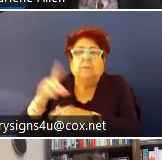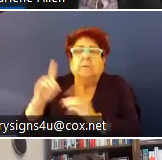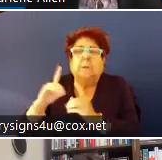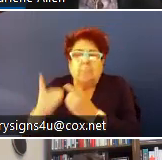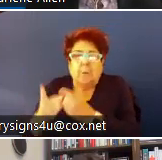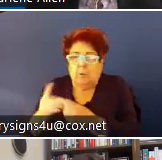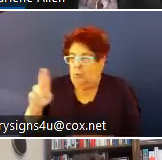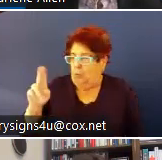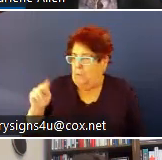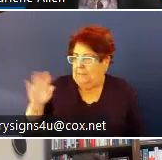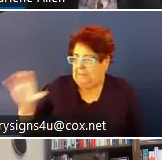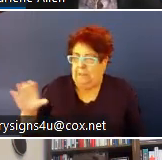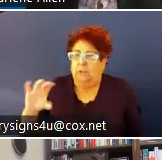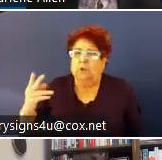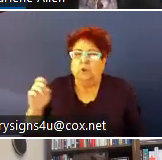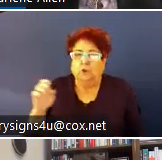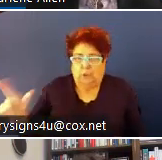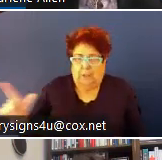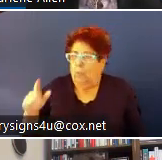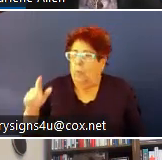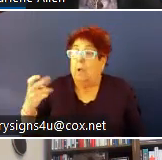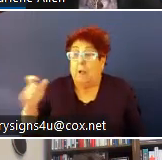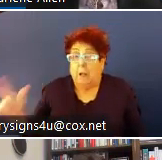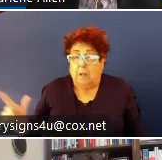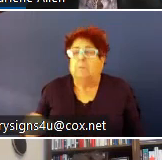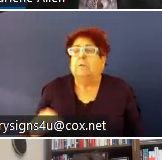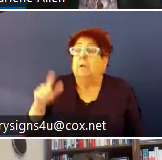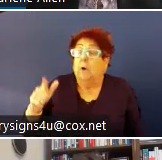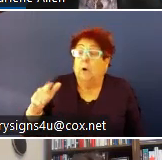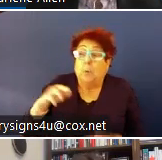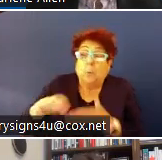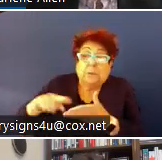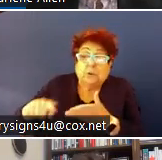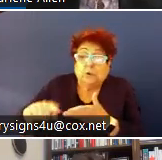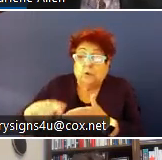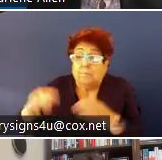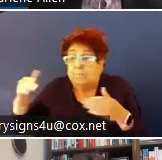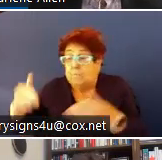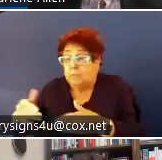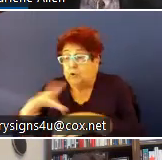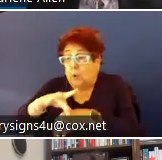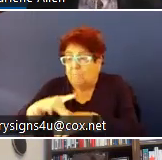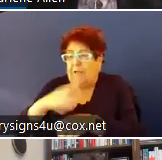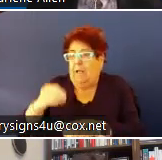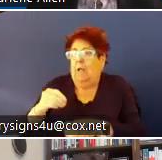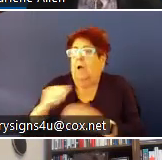Hill. And research focused on geographies of urban aging. She leads the community